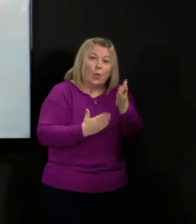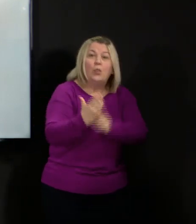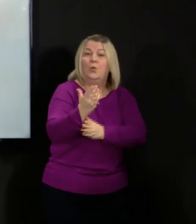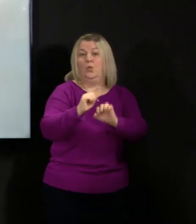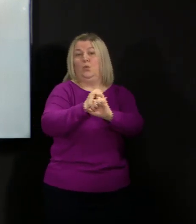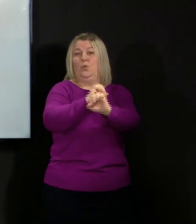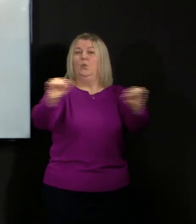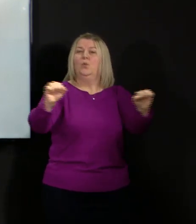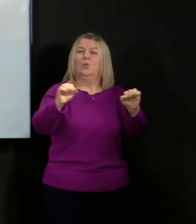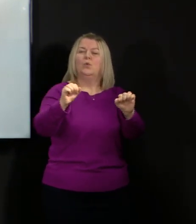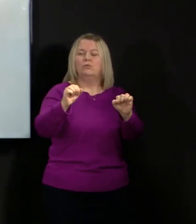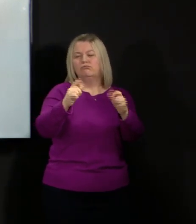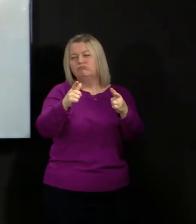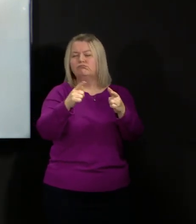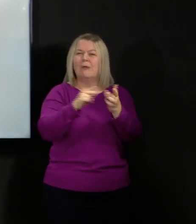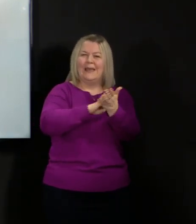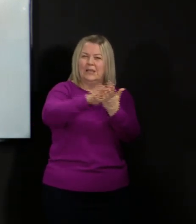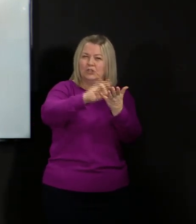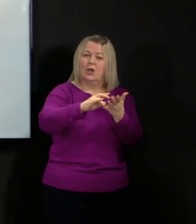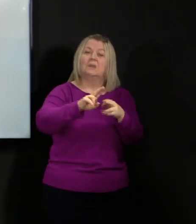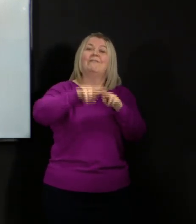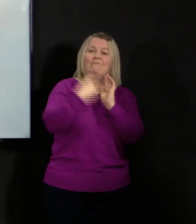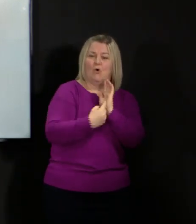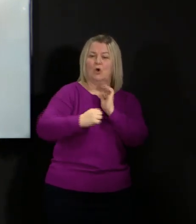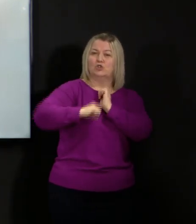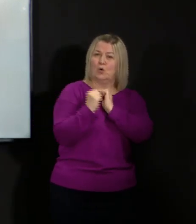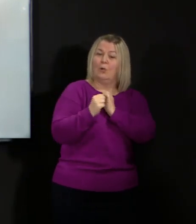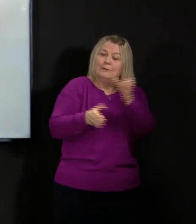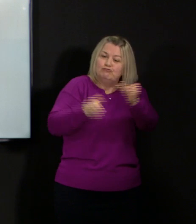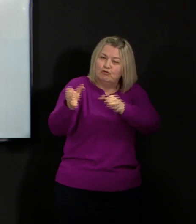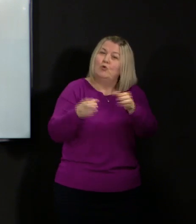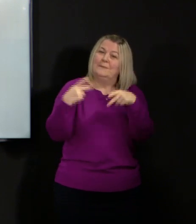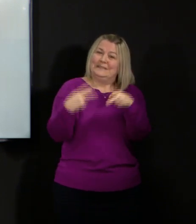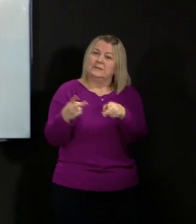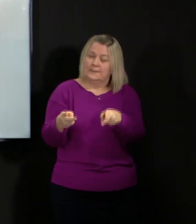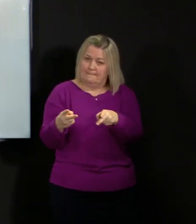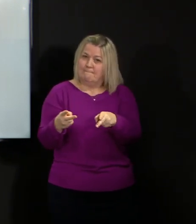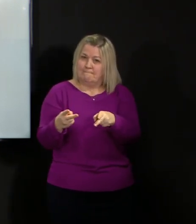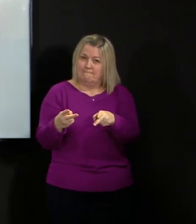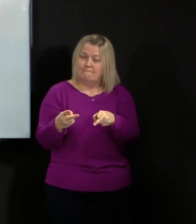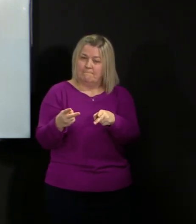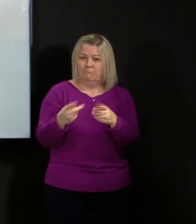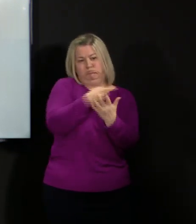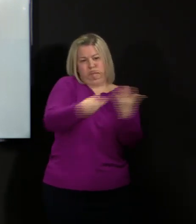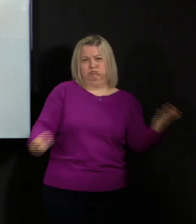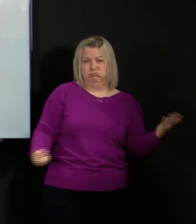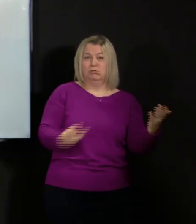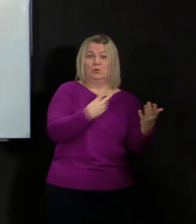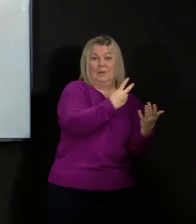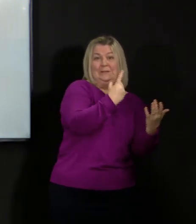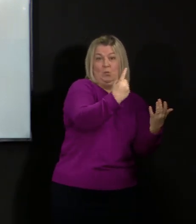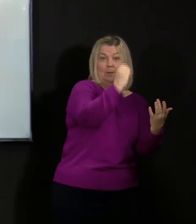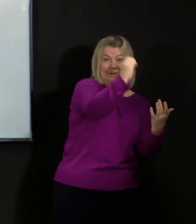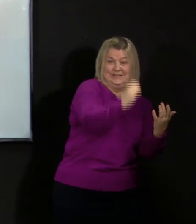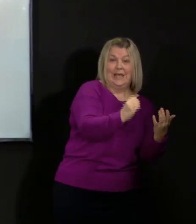Scotland accelerated recruitment portal. 21 percent of those are nurses, 24 percent